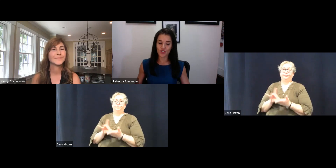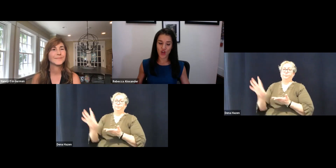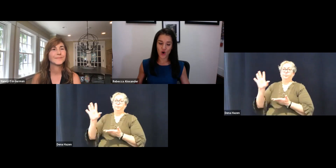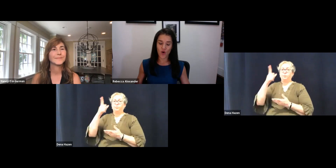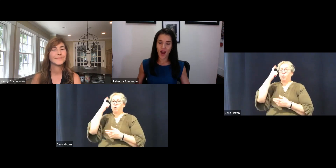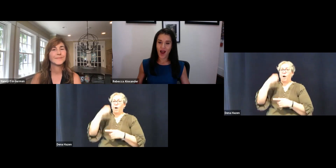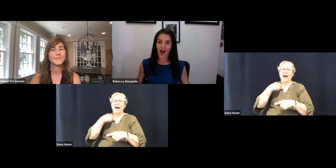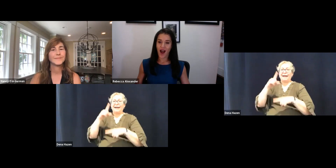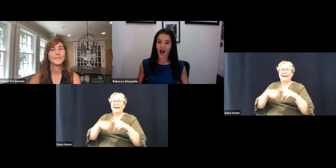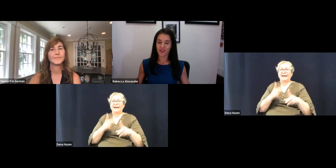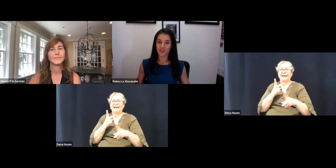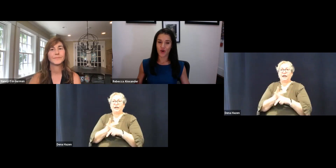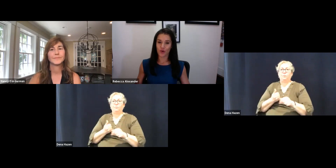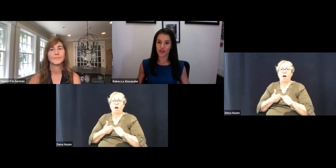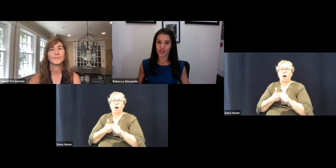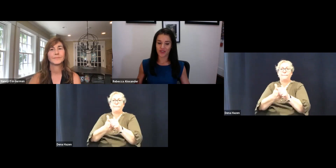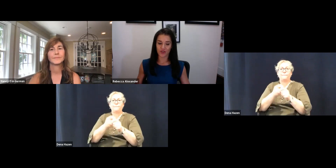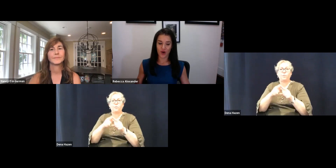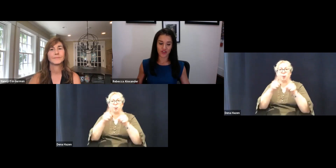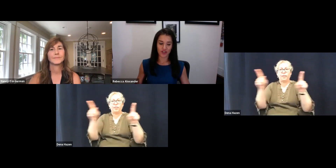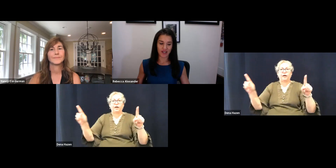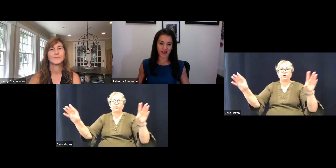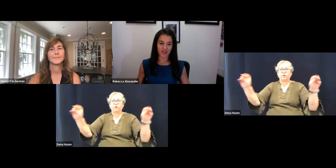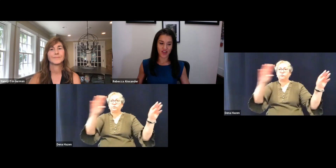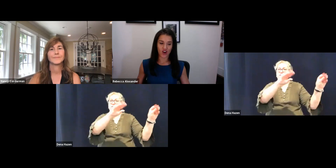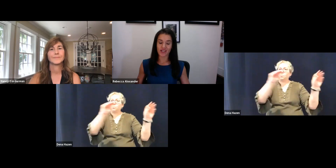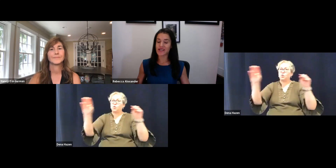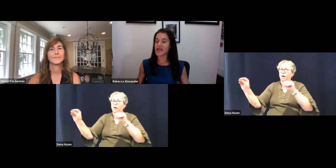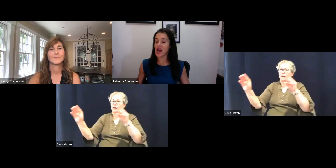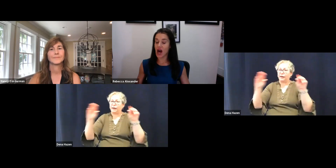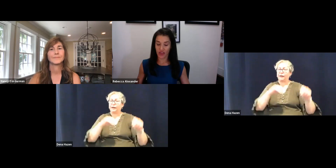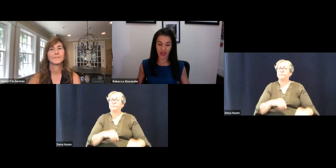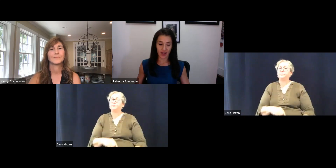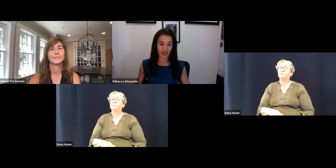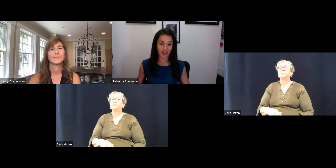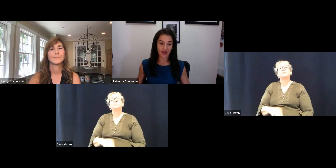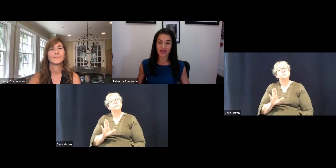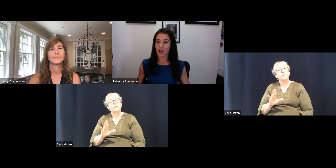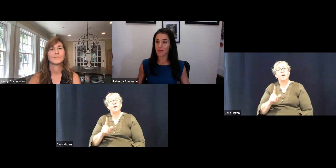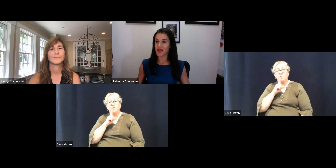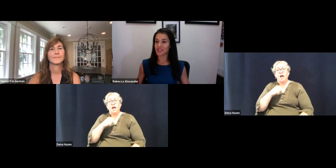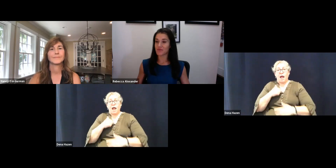So I so appreciate this question, because there is nothing that makes